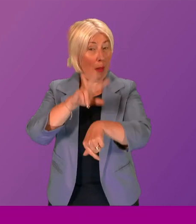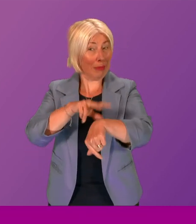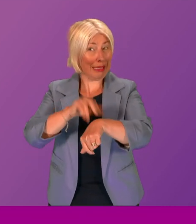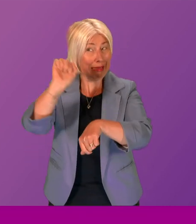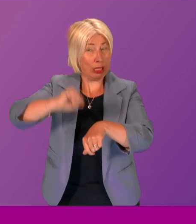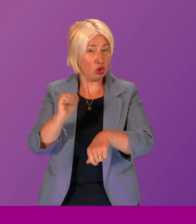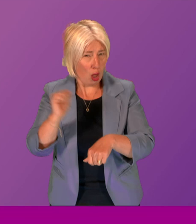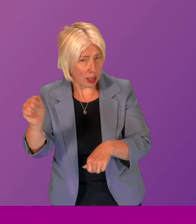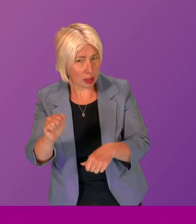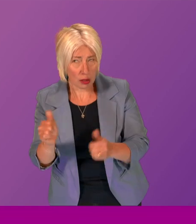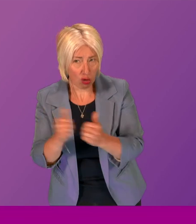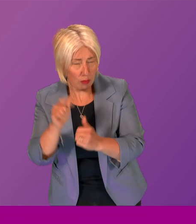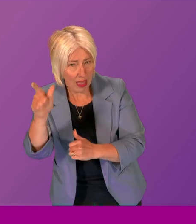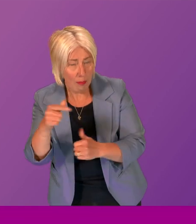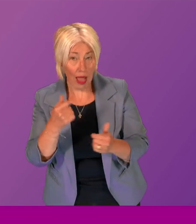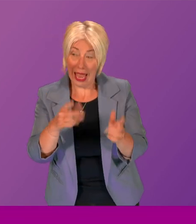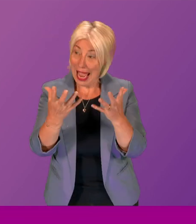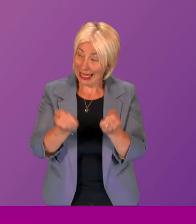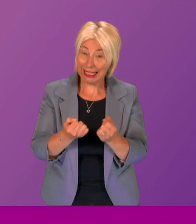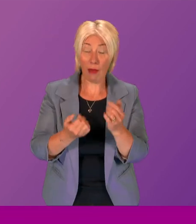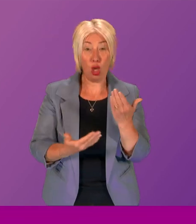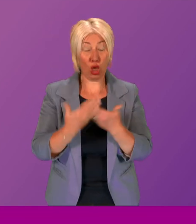and does he accept that this law could be weaponised?